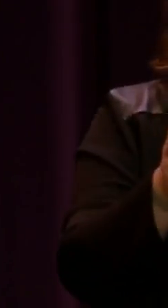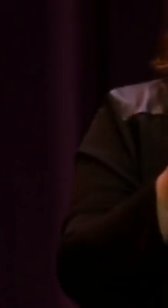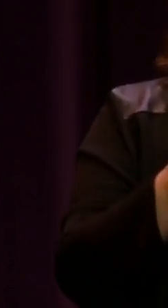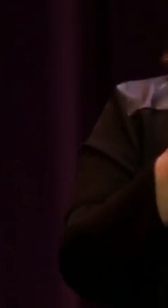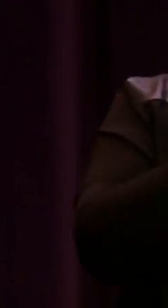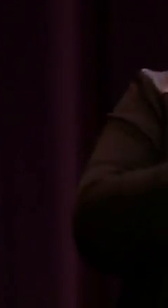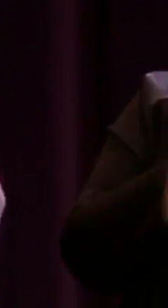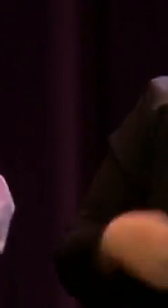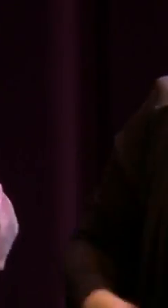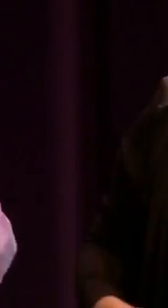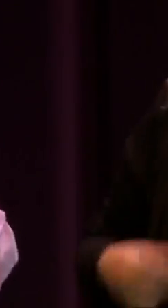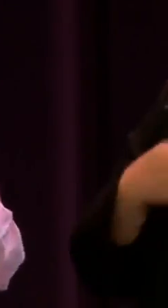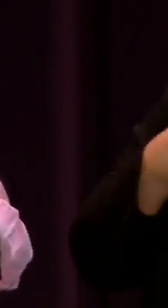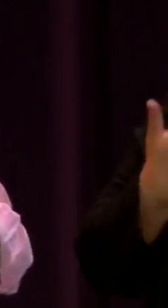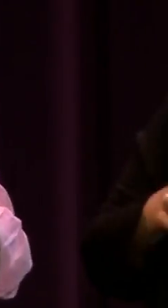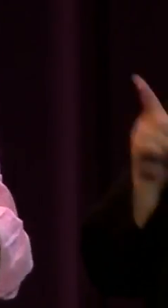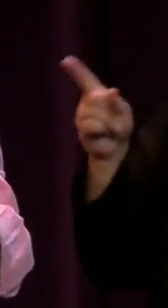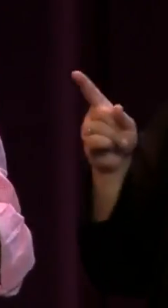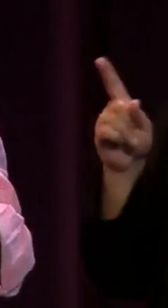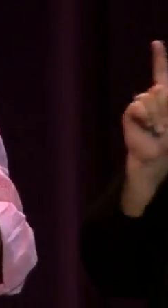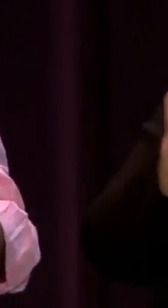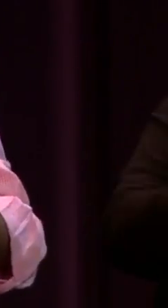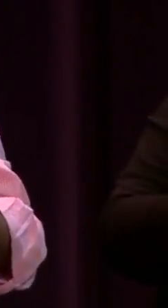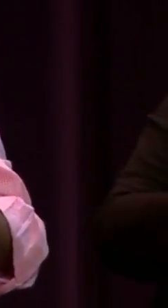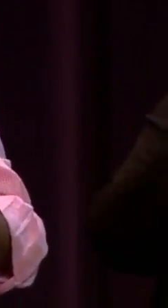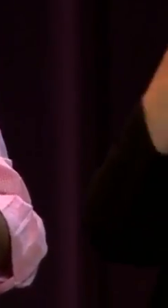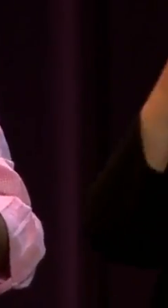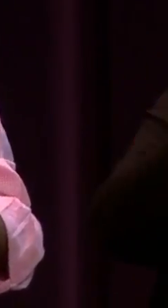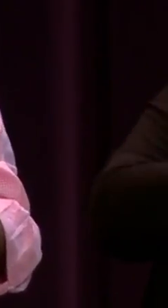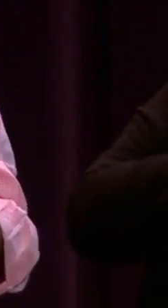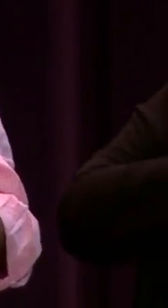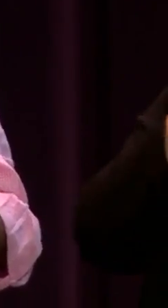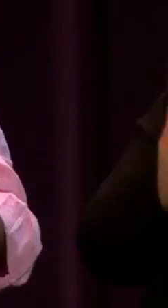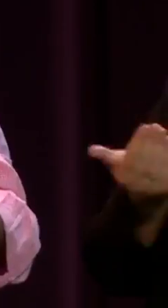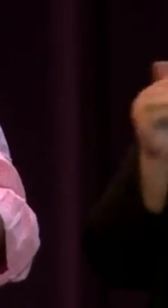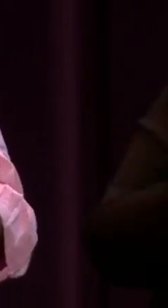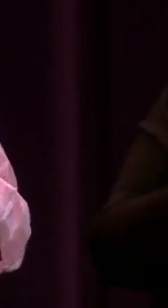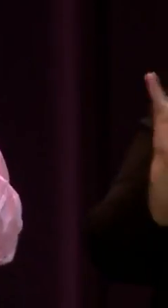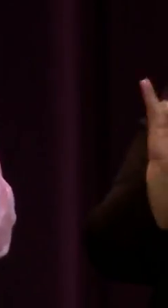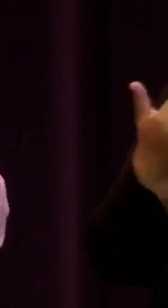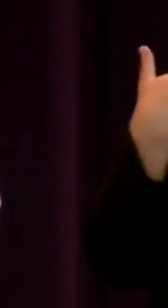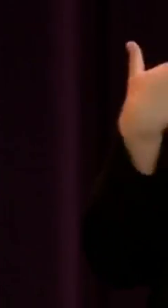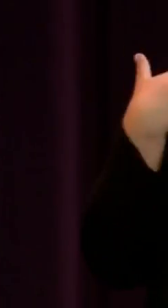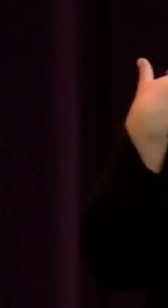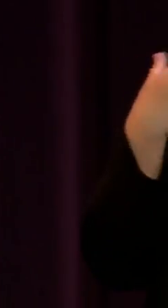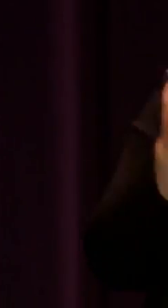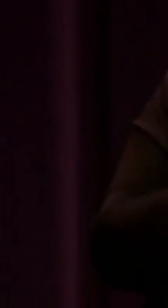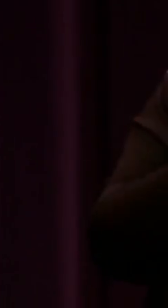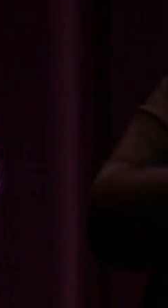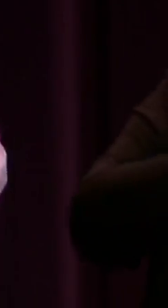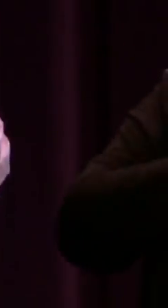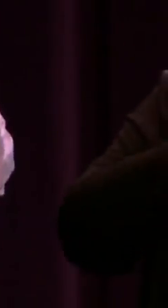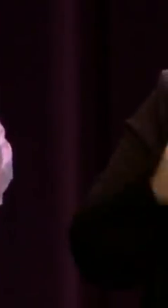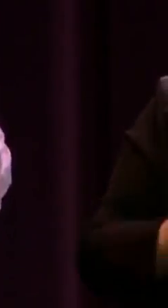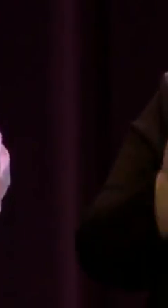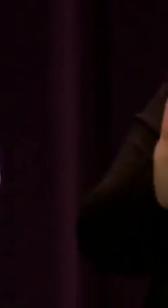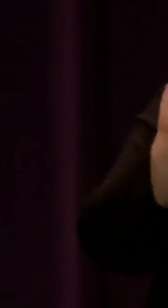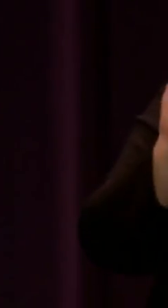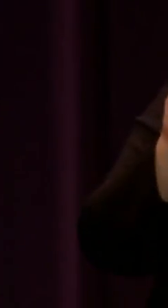DON'T WANT YOU TO GO TO SEE ONE SENATOR EVER AGAIN, LIKE YOU DID WITH SENATOR CARPER WHO SUPPOSEDLY IS A FRIEND.